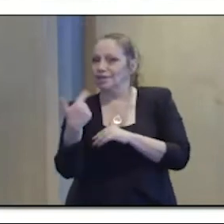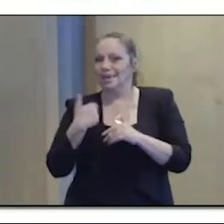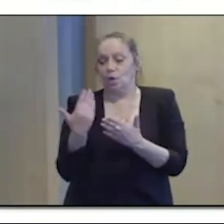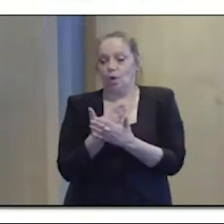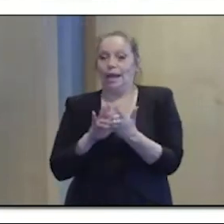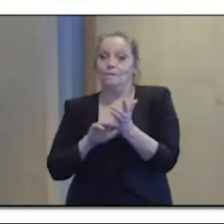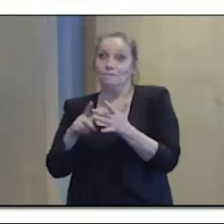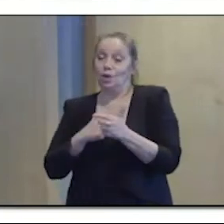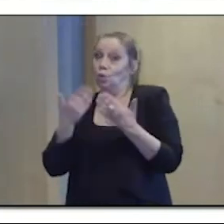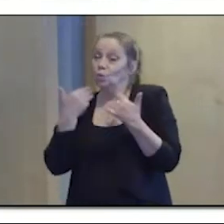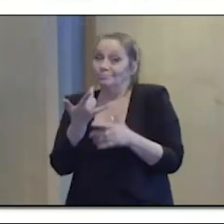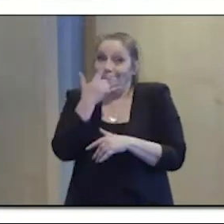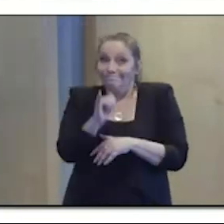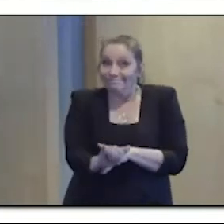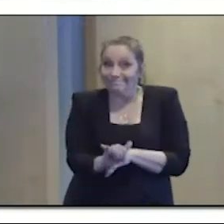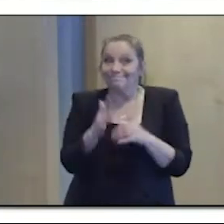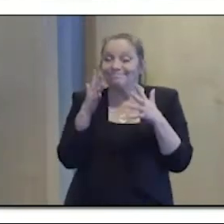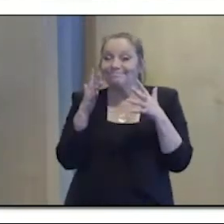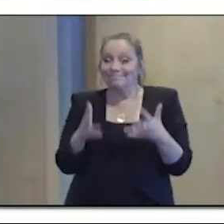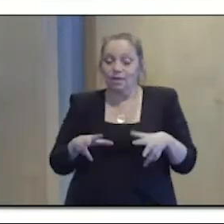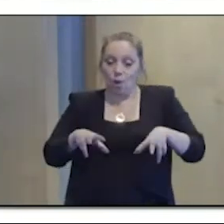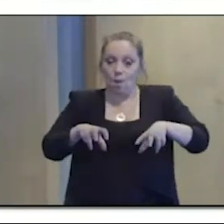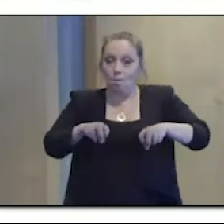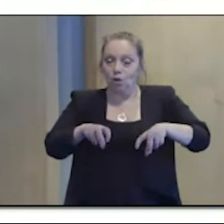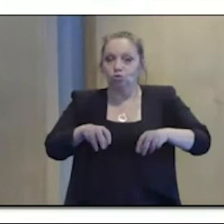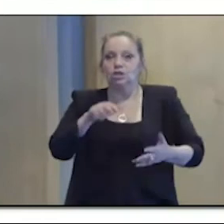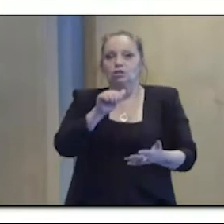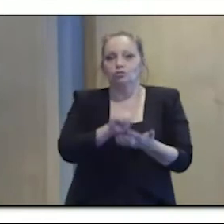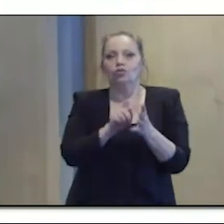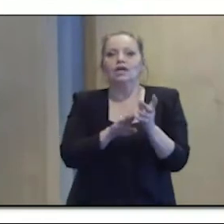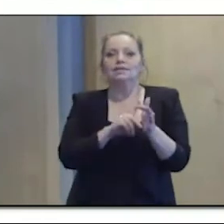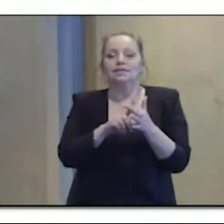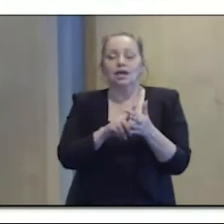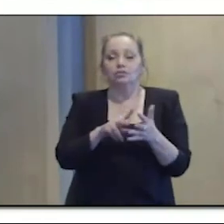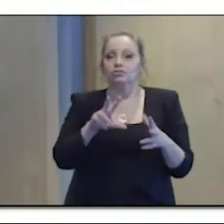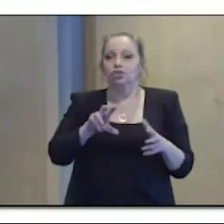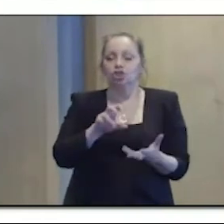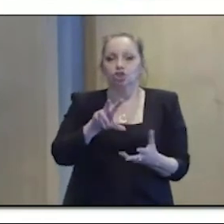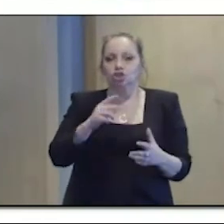unfortunately lots of the batteries were not in the right state of charge. South Australia however